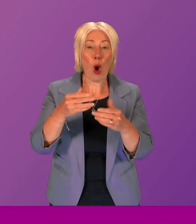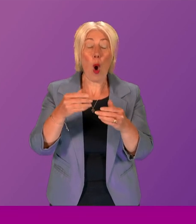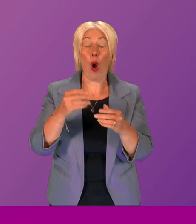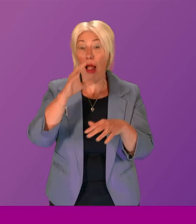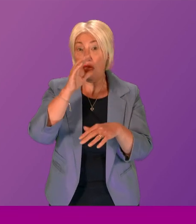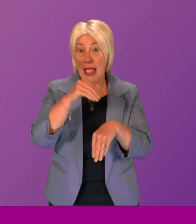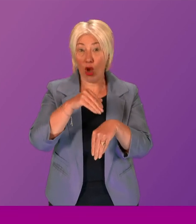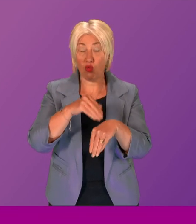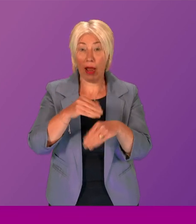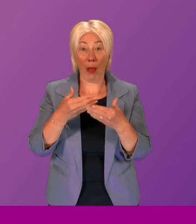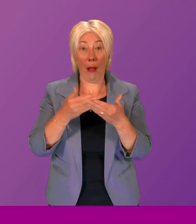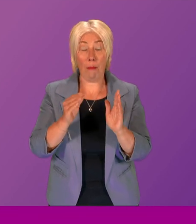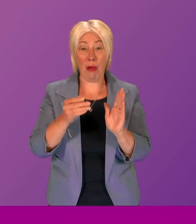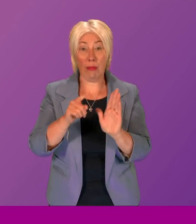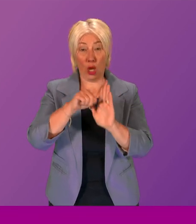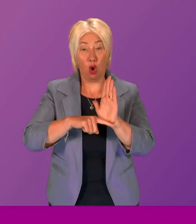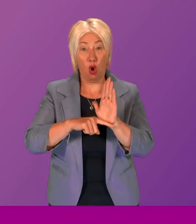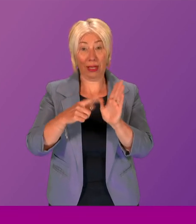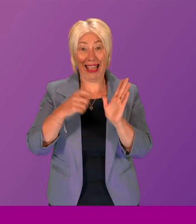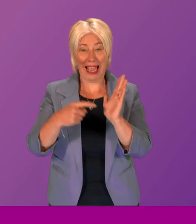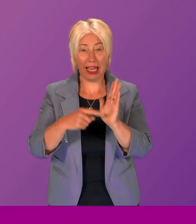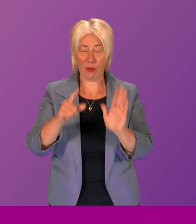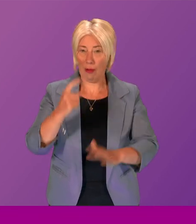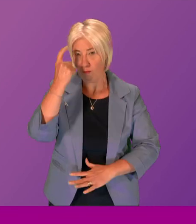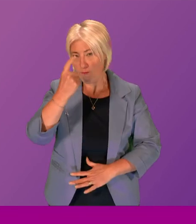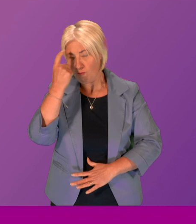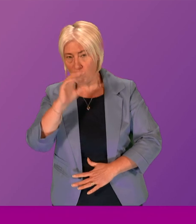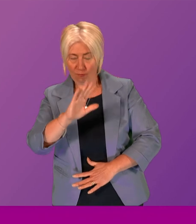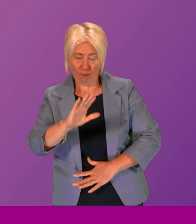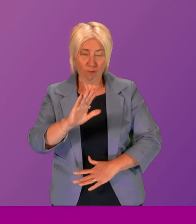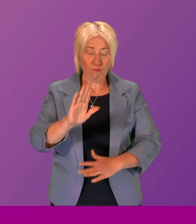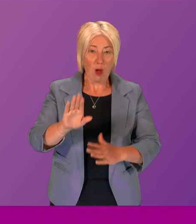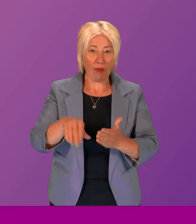we do so in a way that is not just considered but ensures that we stick to the facts.